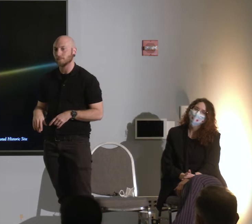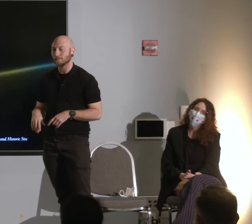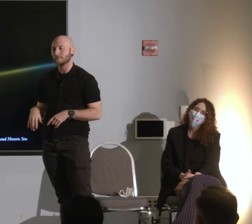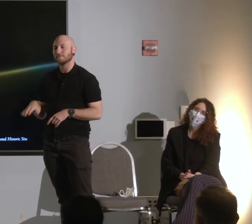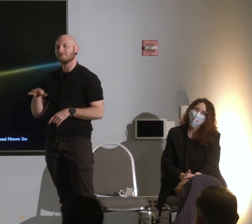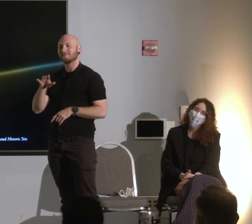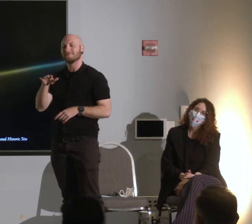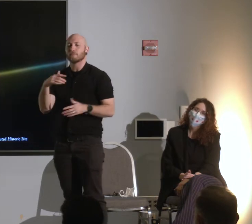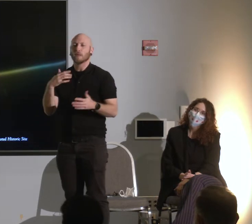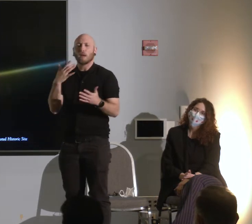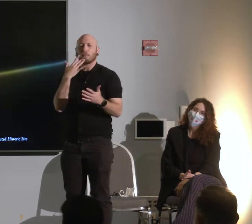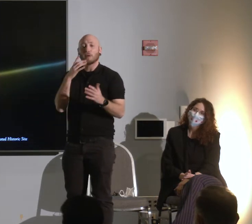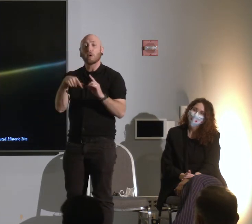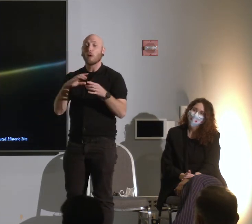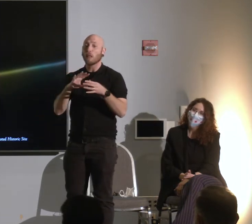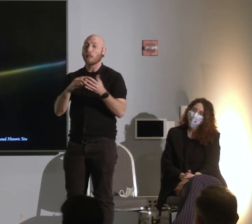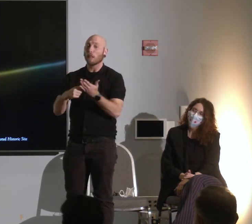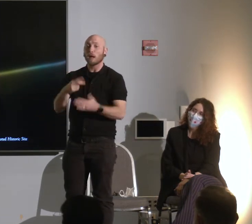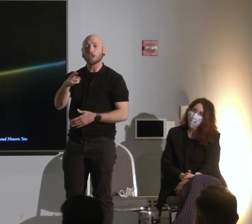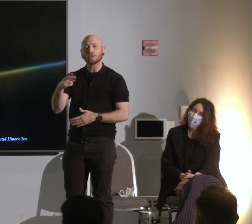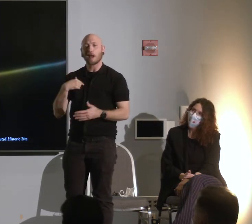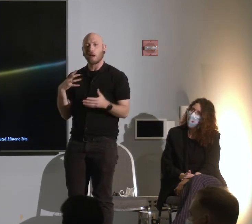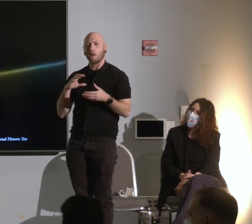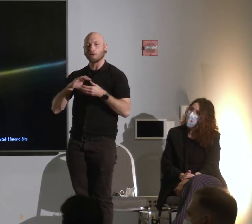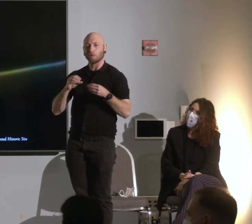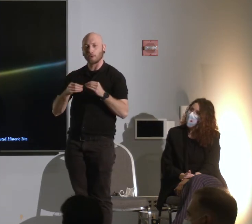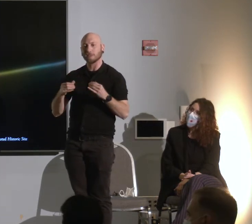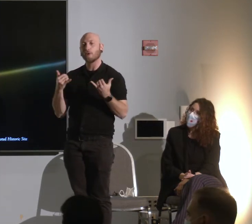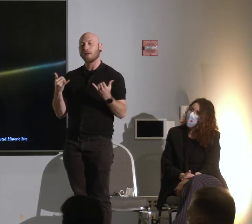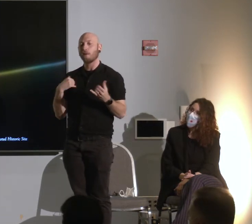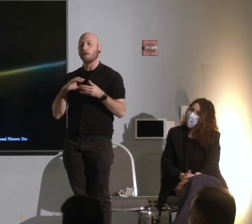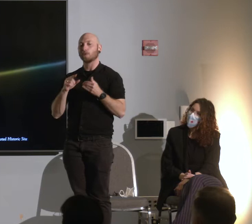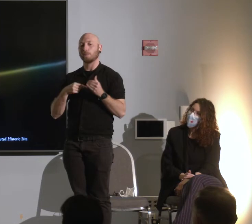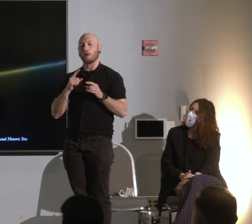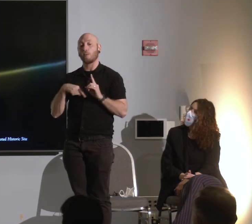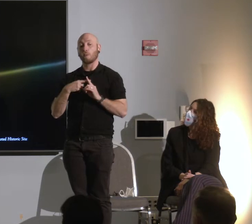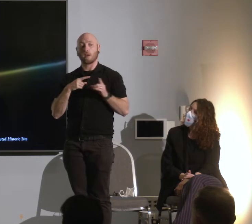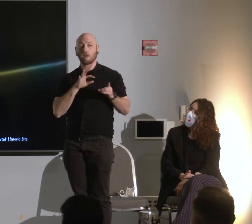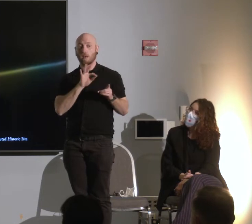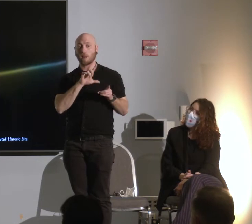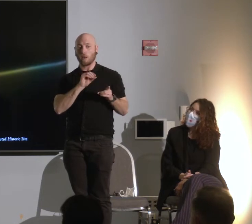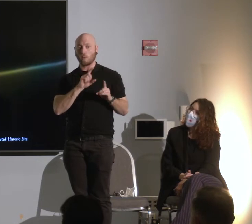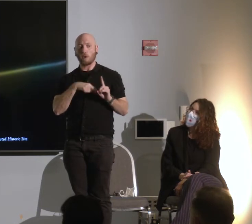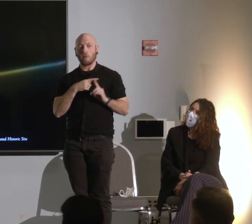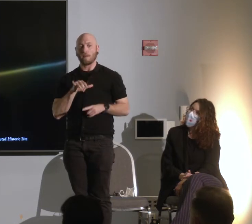I like to tell stories, and so the one that follows concerns the moment when Olmsted discovered his vocation after